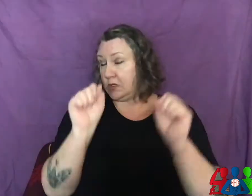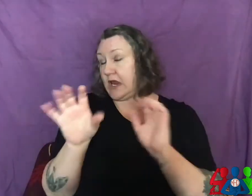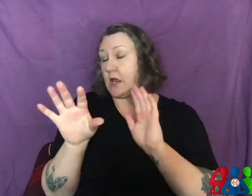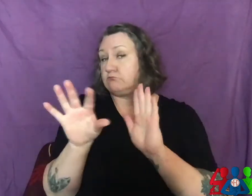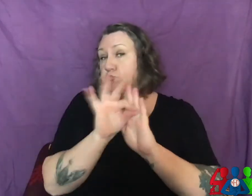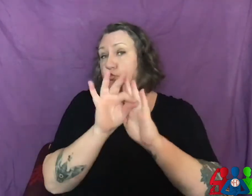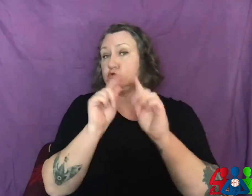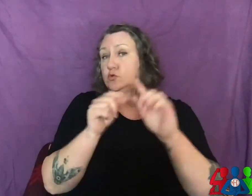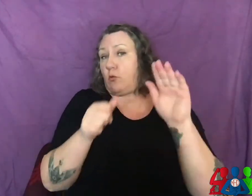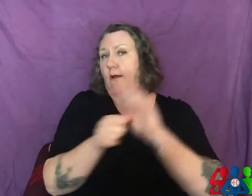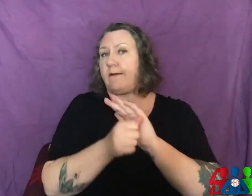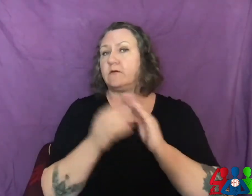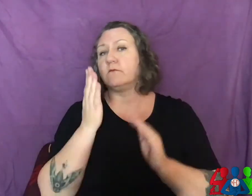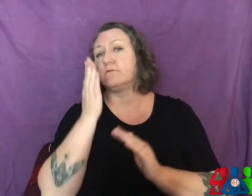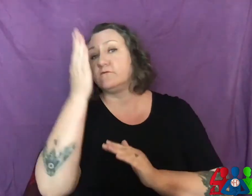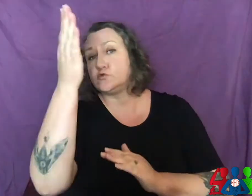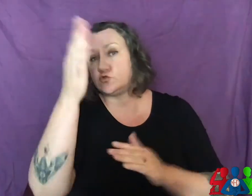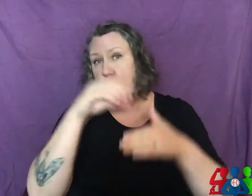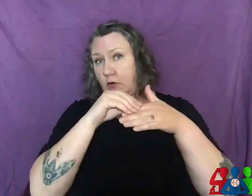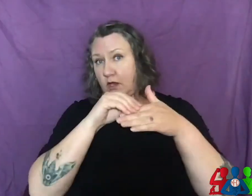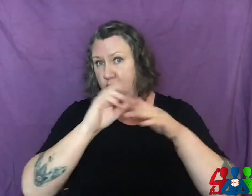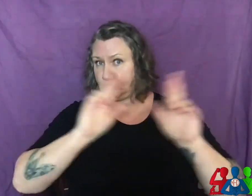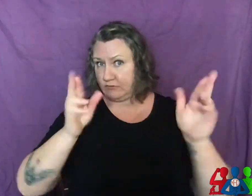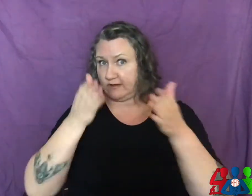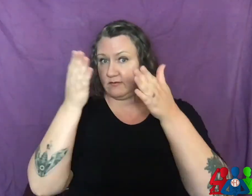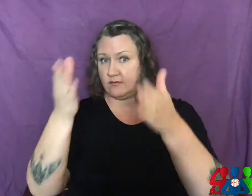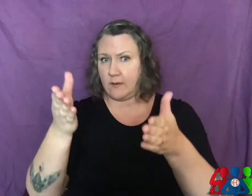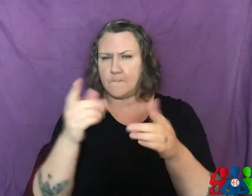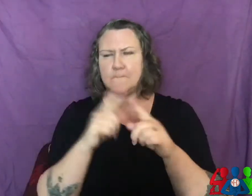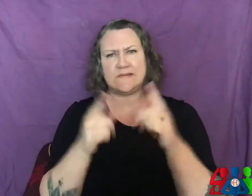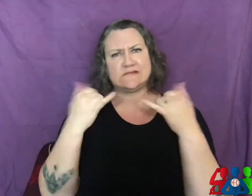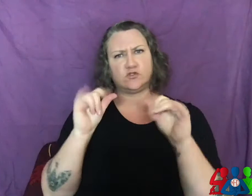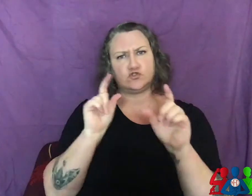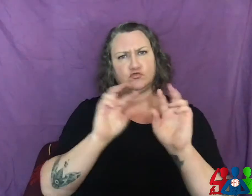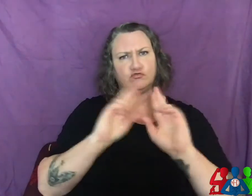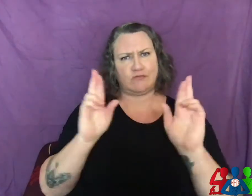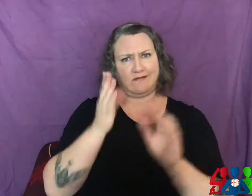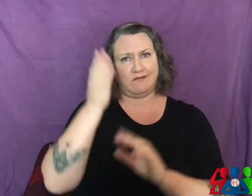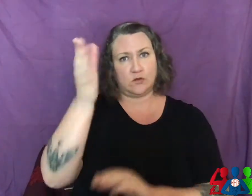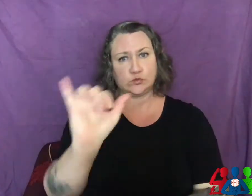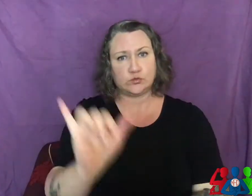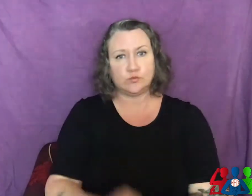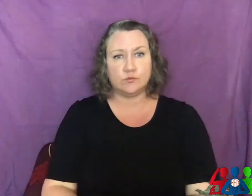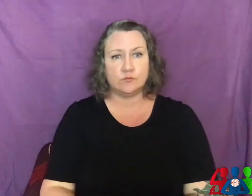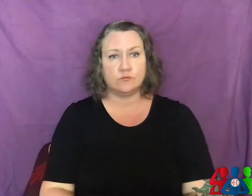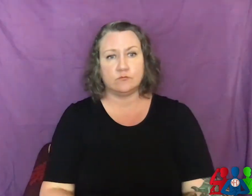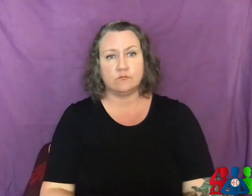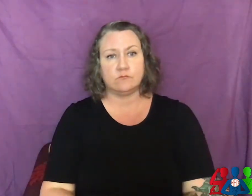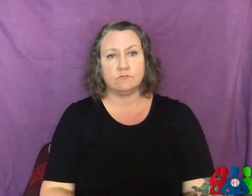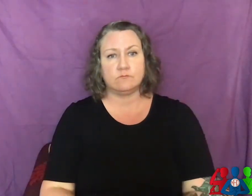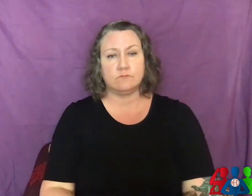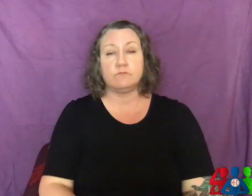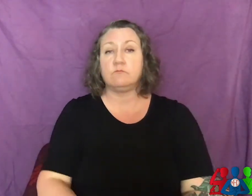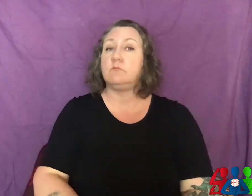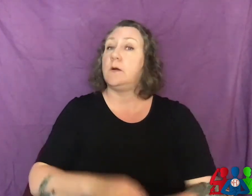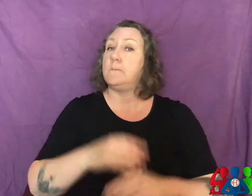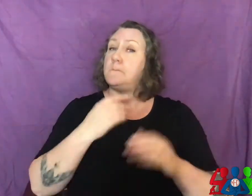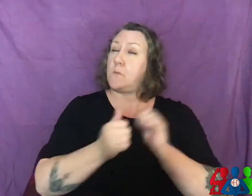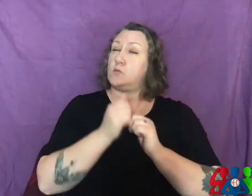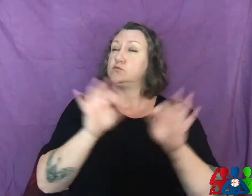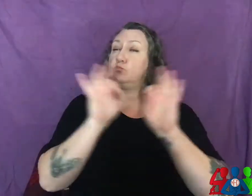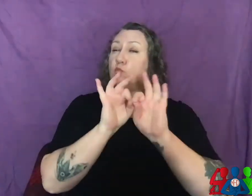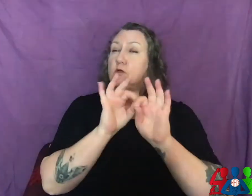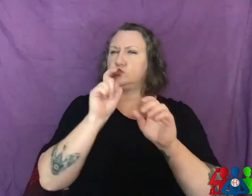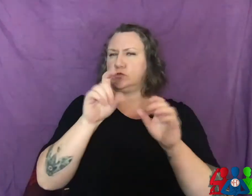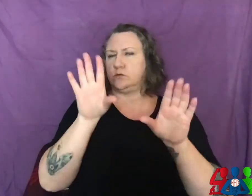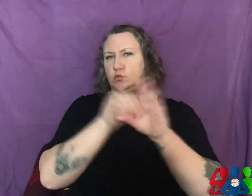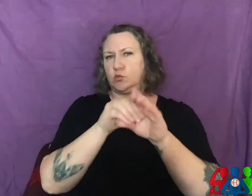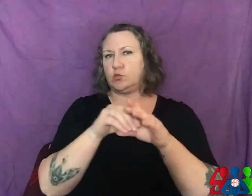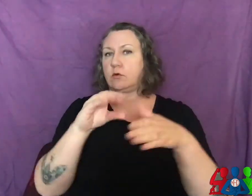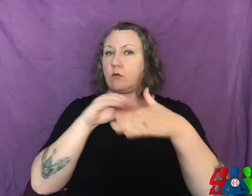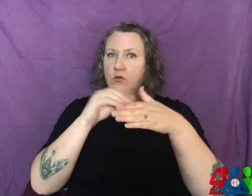navigate it. You may choose to hide future content until it is ready to go or post it all at